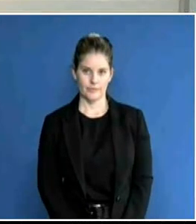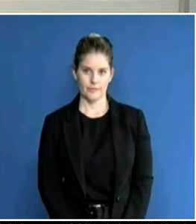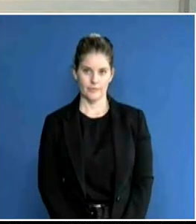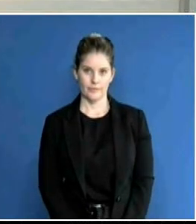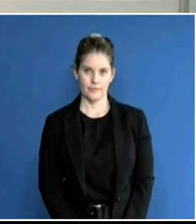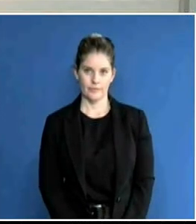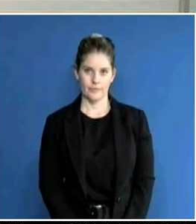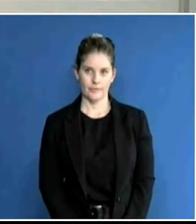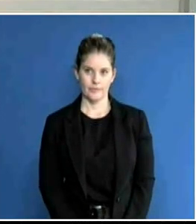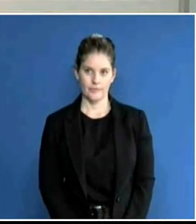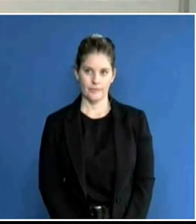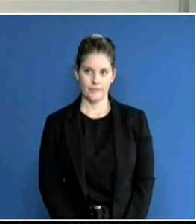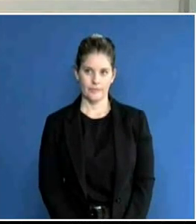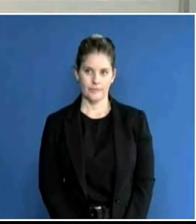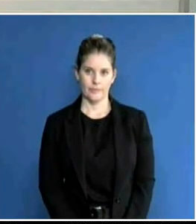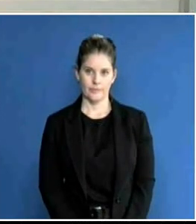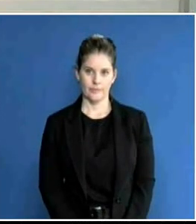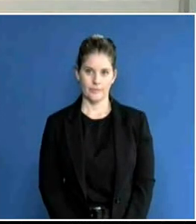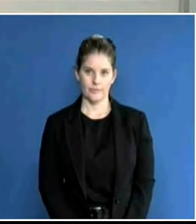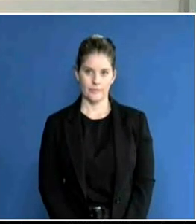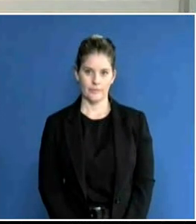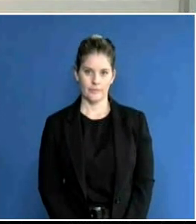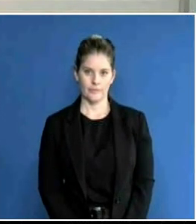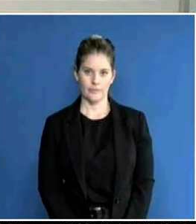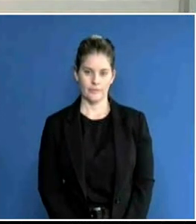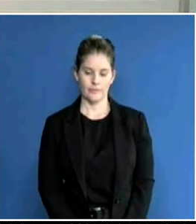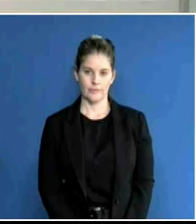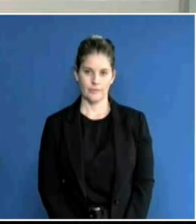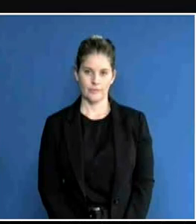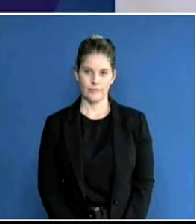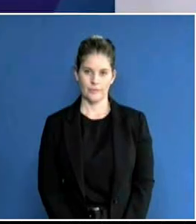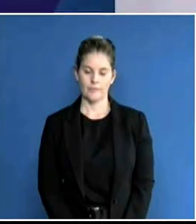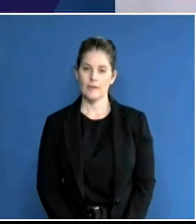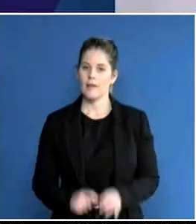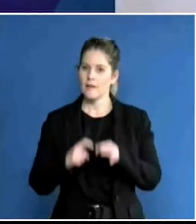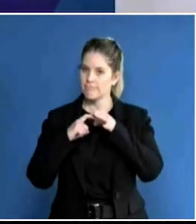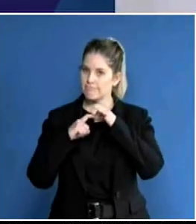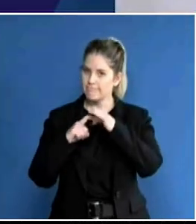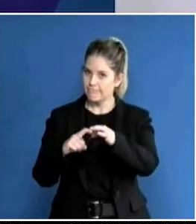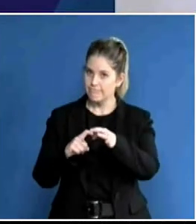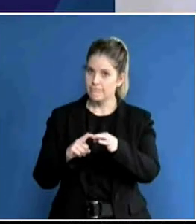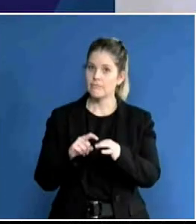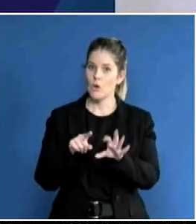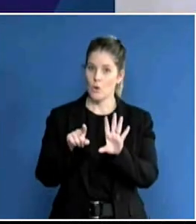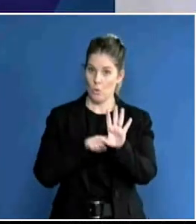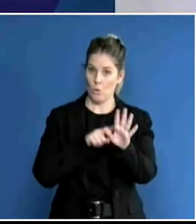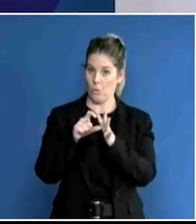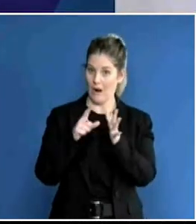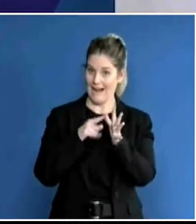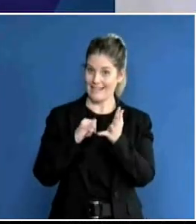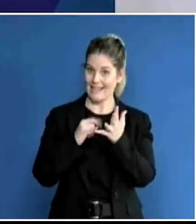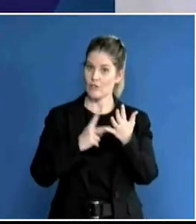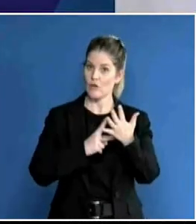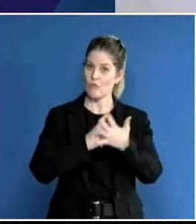Is your program specifically concerned with DES and DES providers or is the